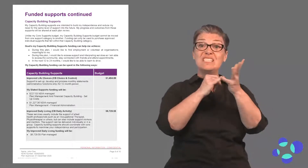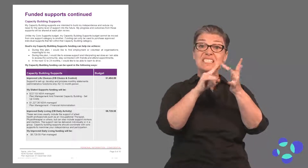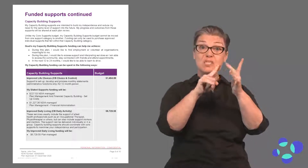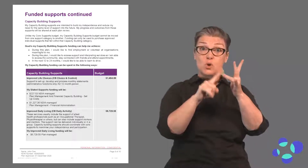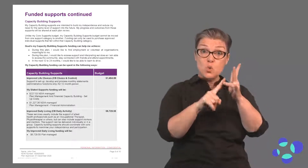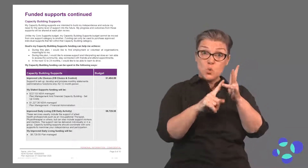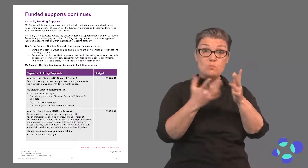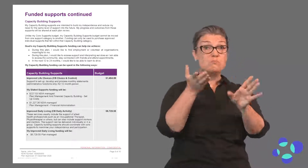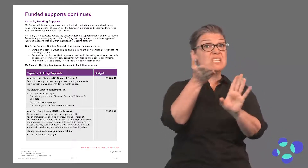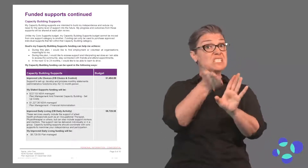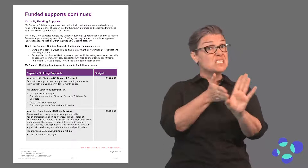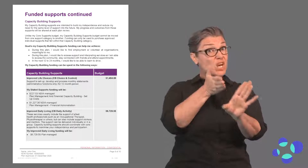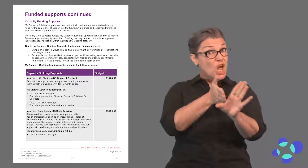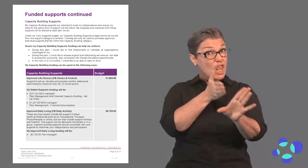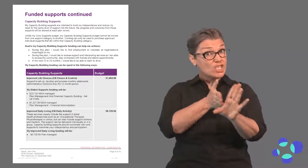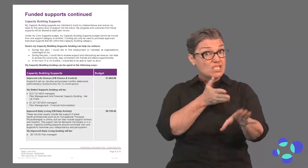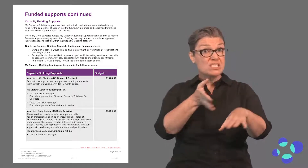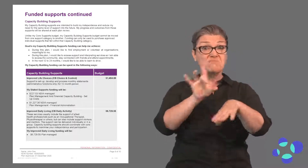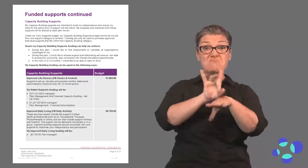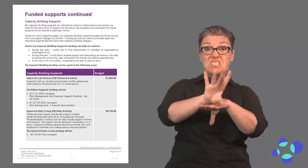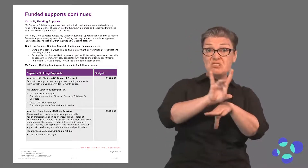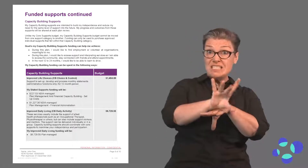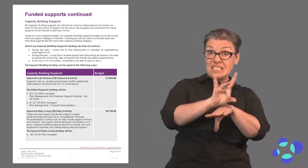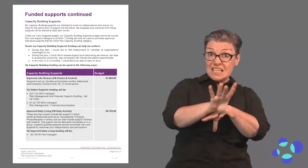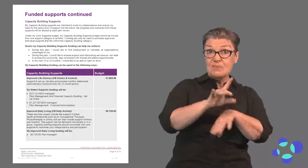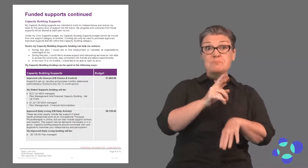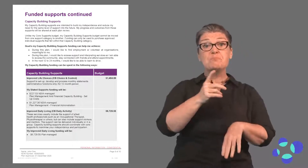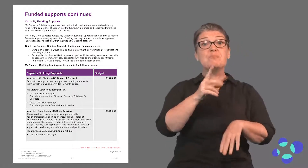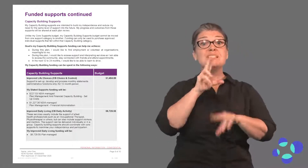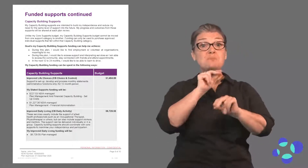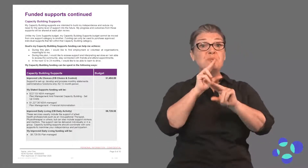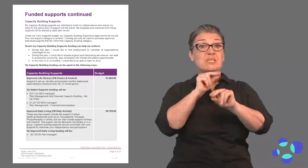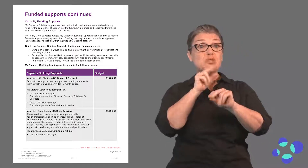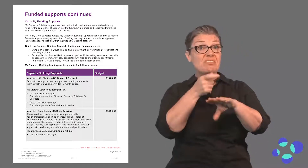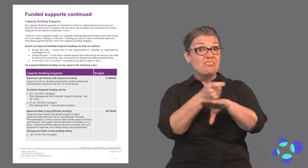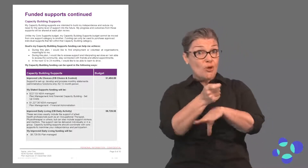Physiotherapists, Psychologists, Counselors,